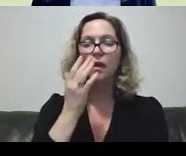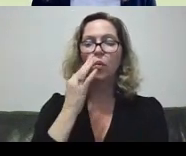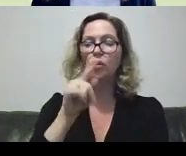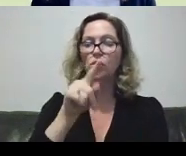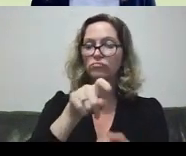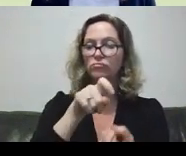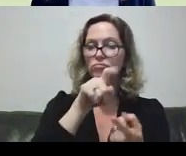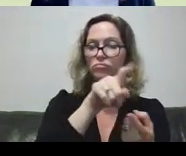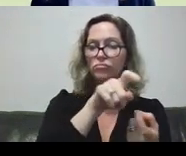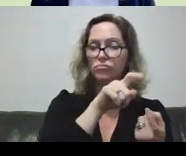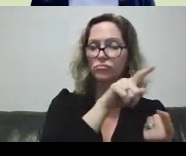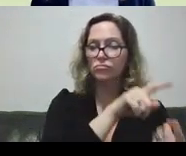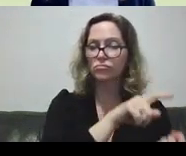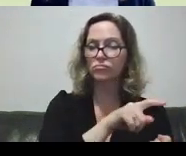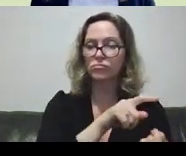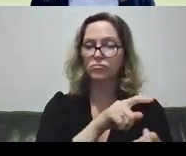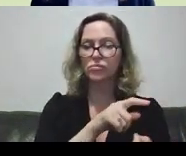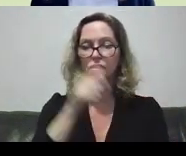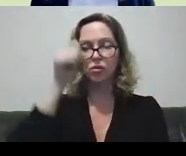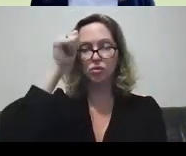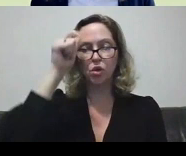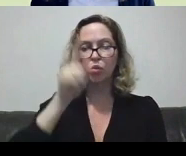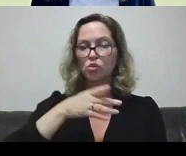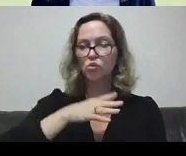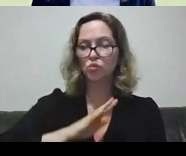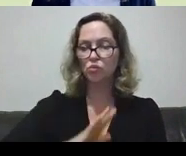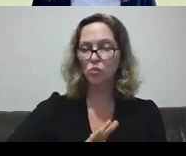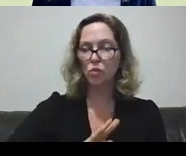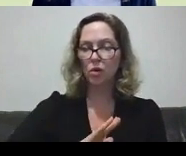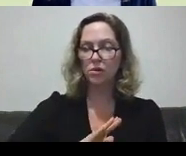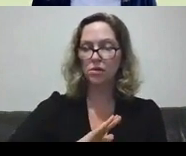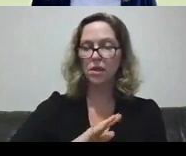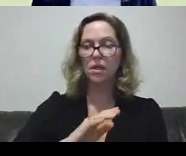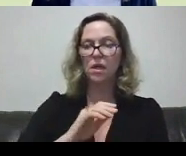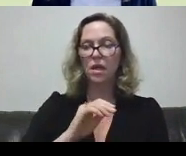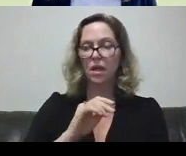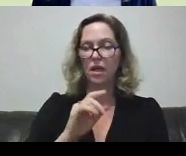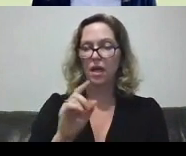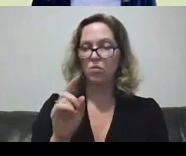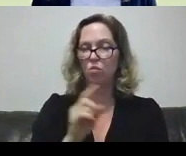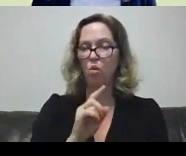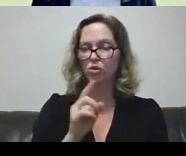needs and expectations and communicating these clearly what skills training and